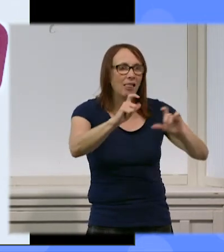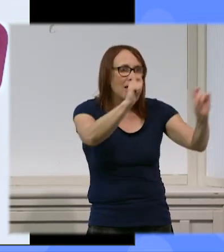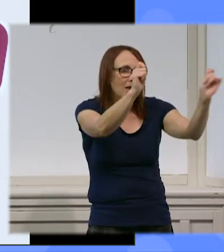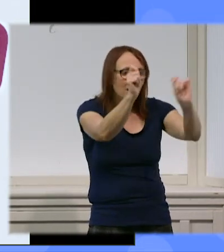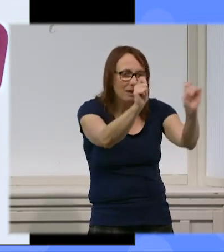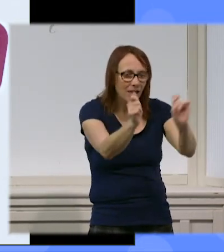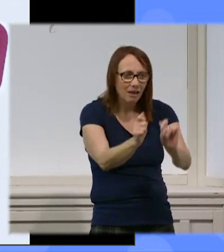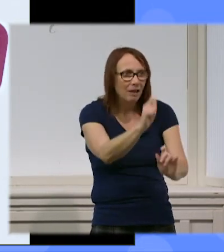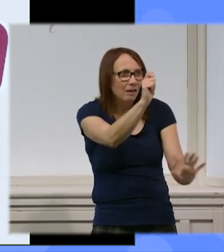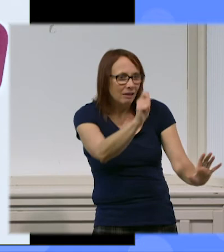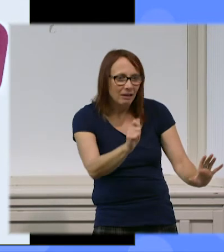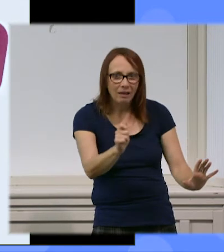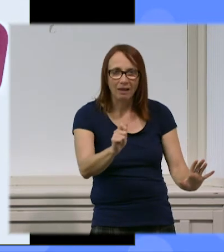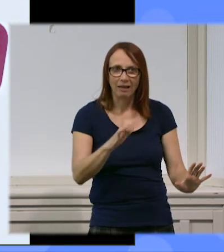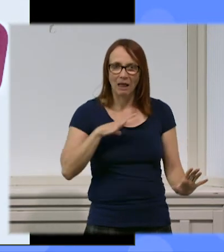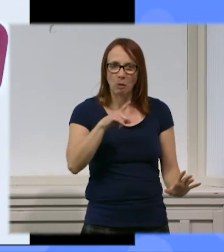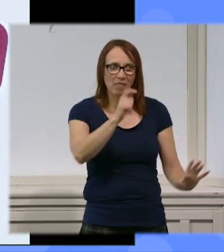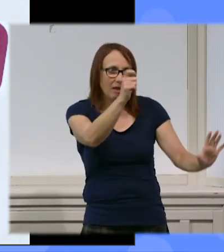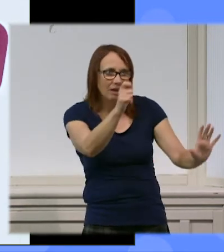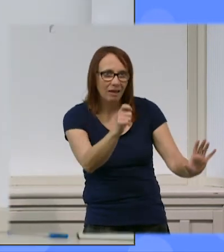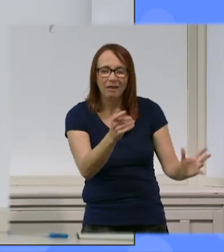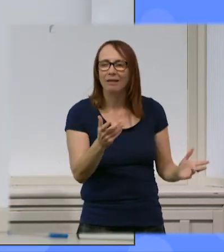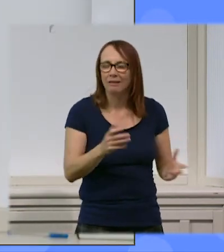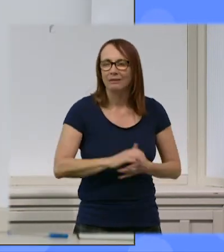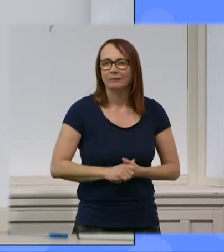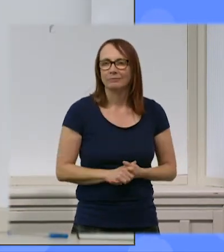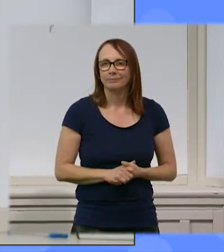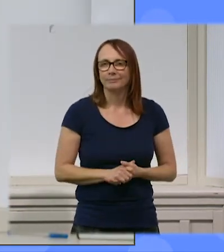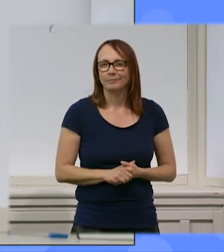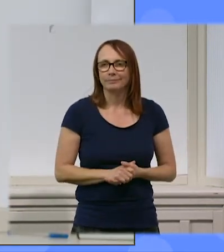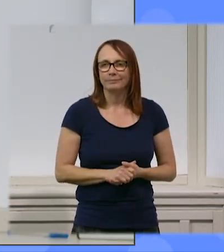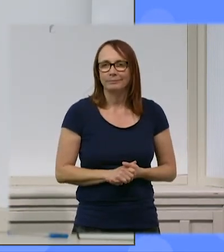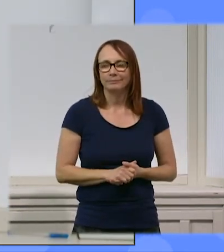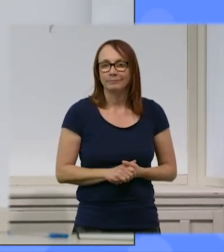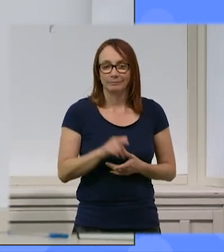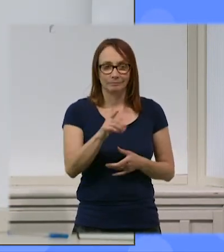courage more of that of that of that work so these npf set out shared vision